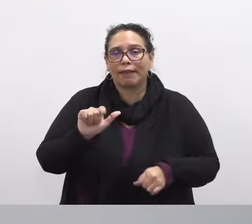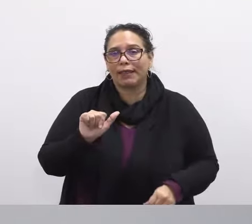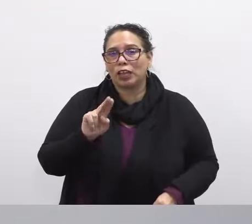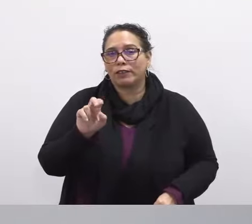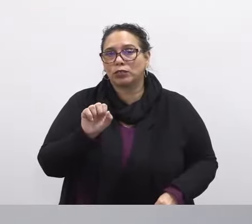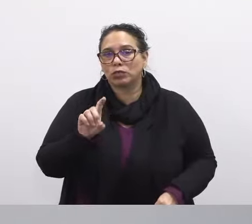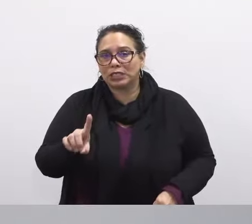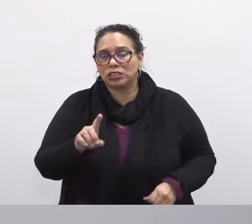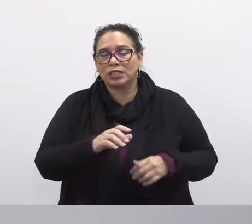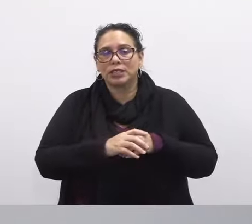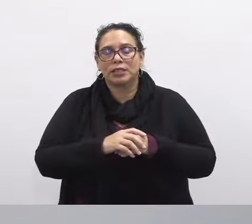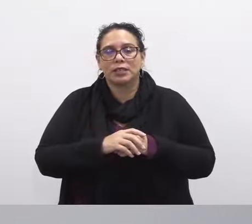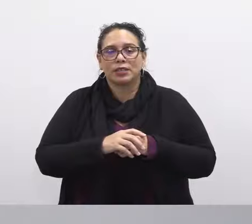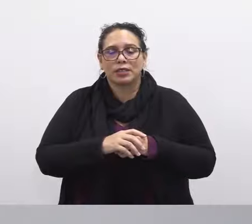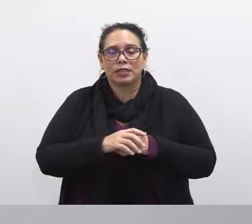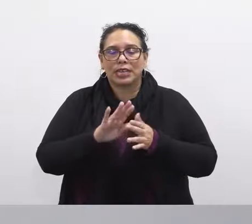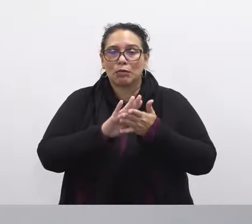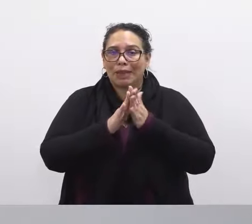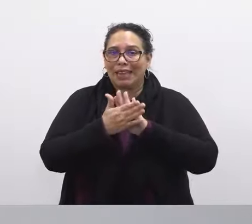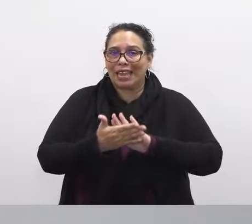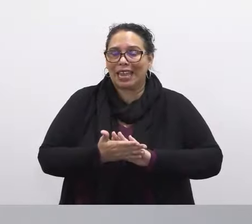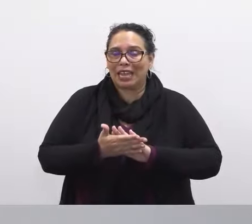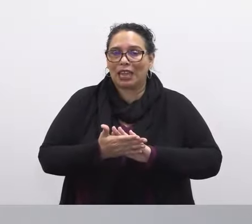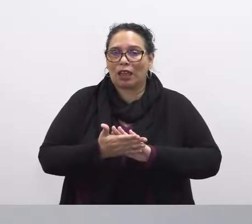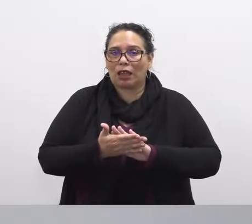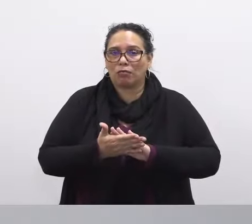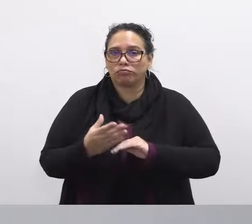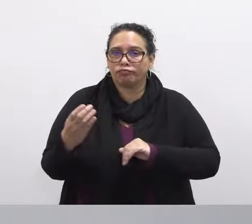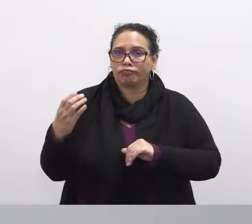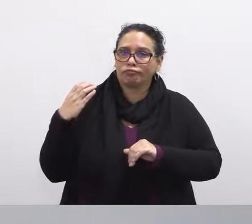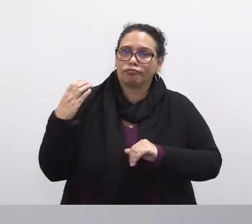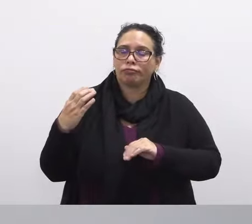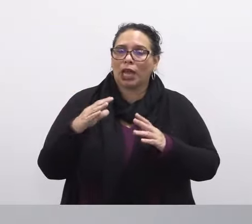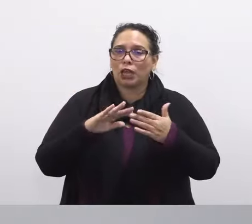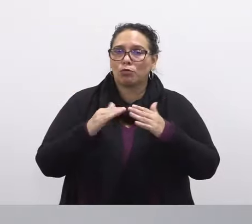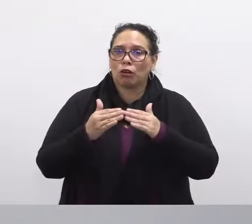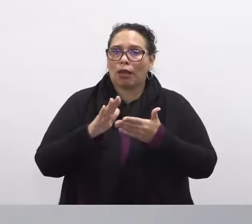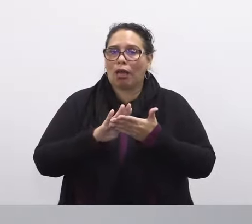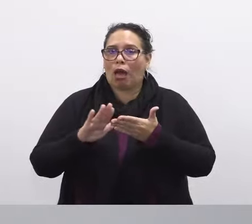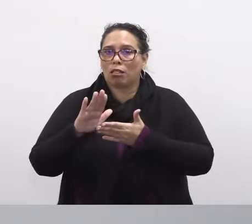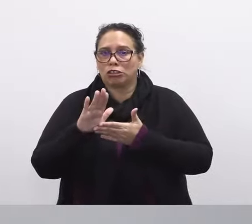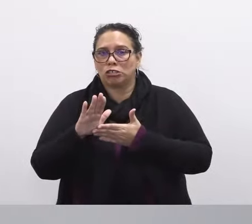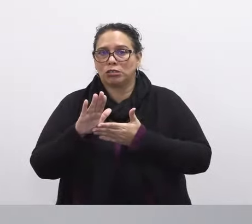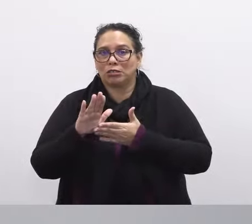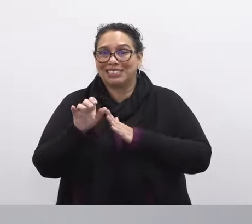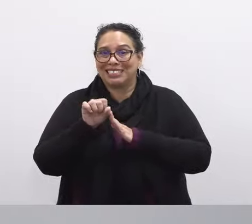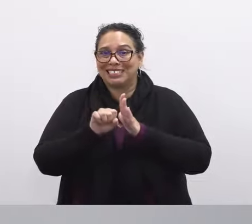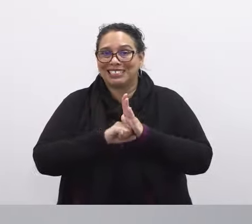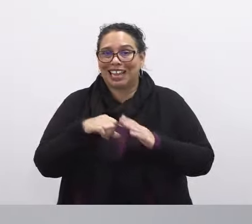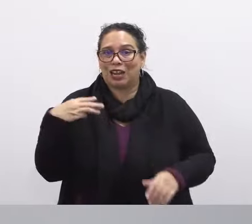He then became the head of community colleges in the state of Washington.